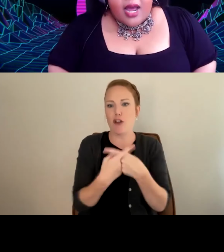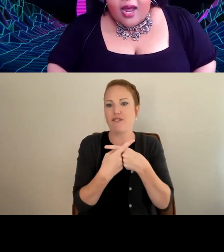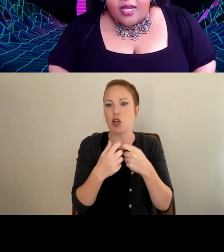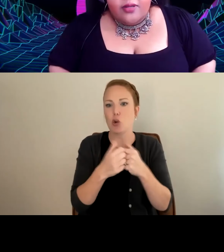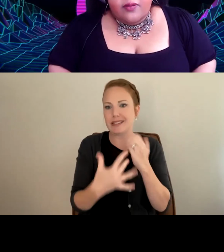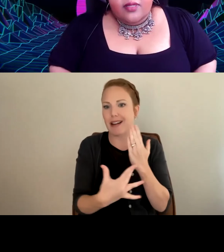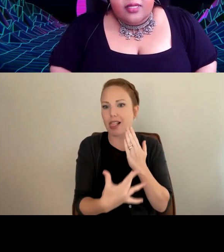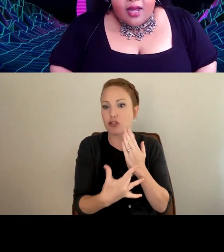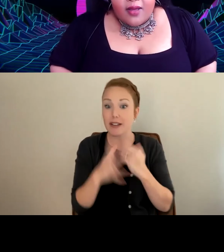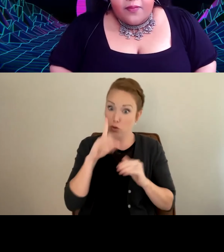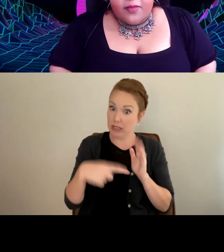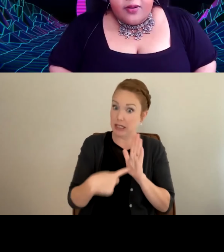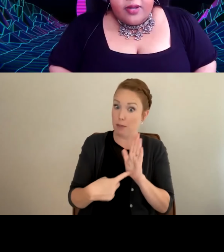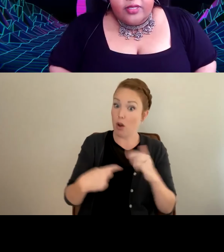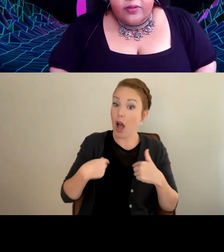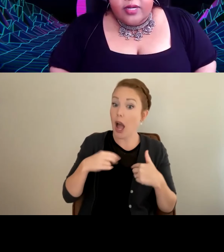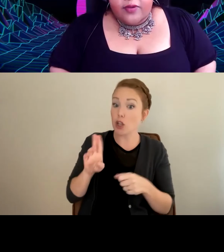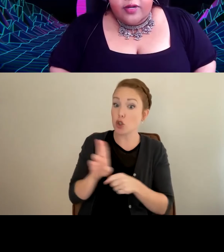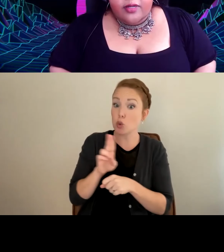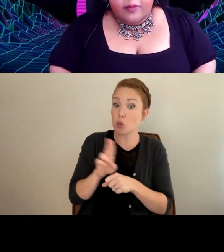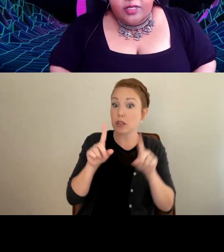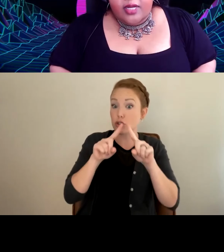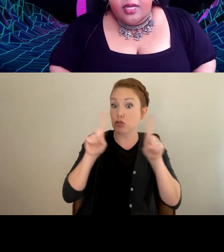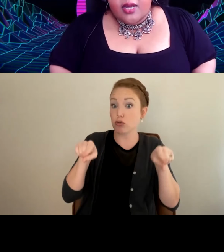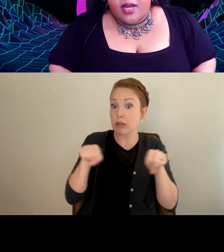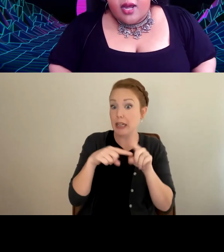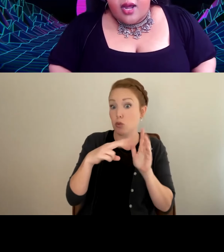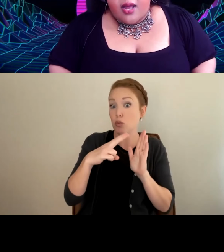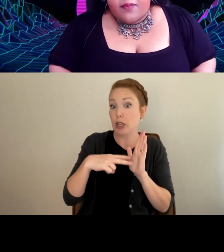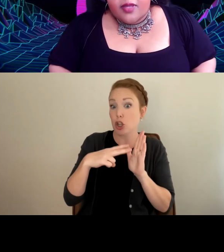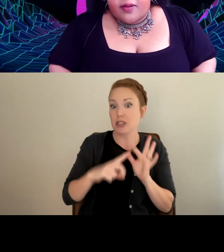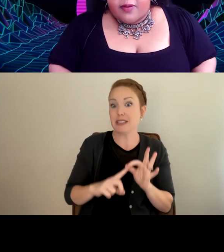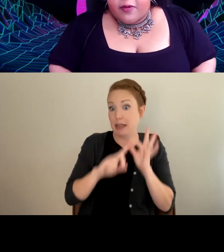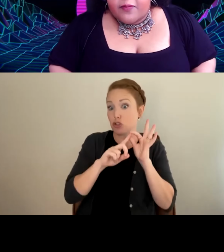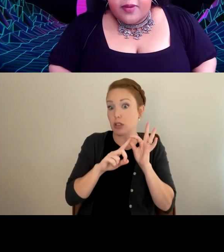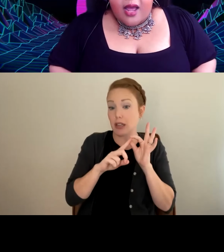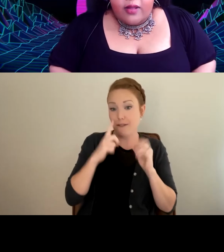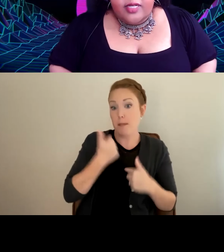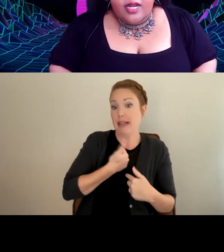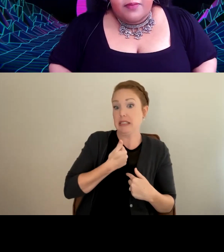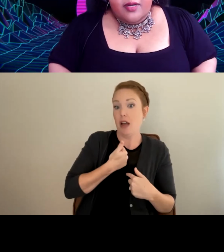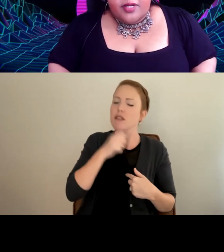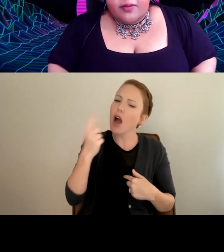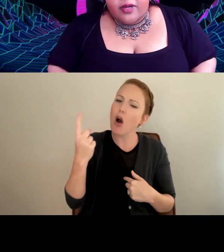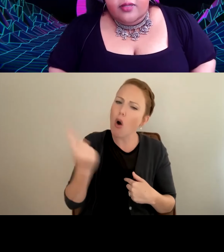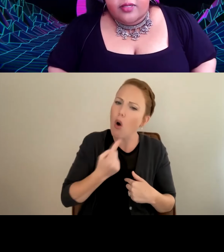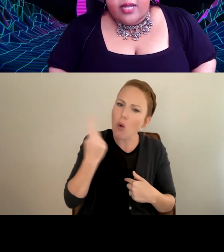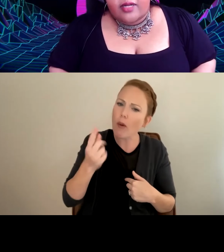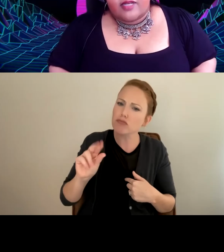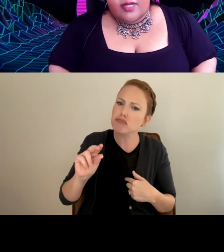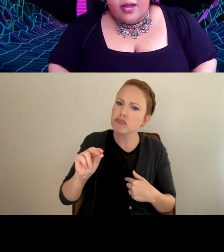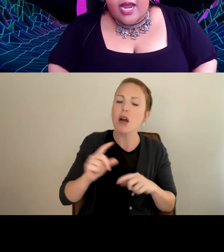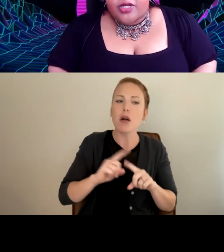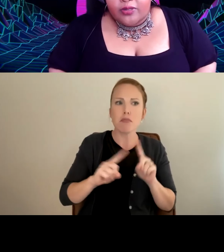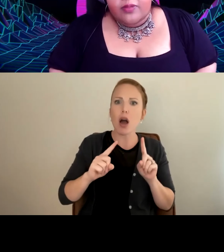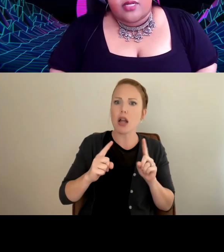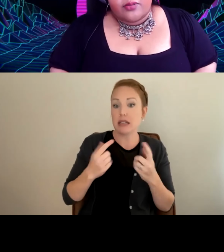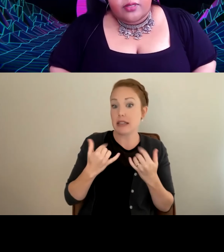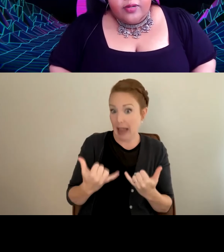I use a screen reader. Not all the time but you know, a lot of times now I do need to use a screen